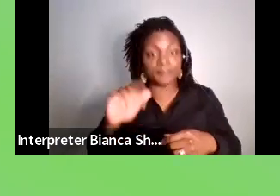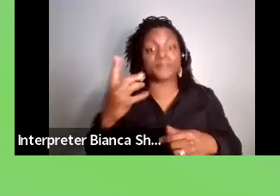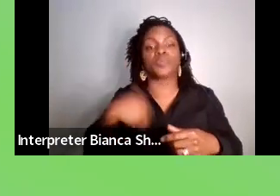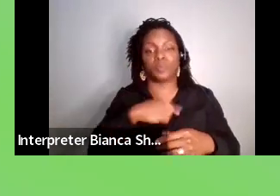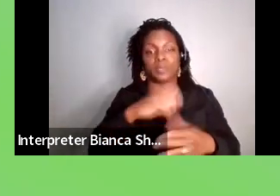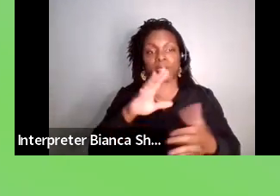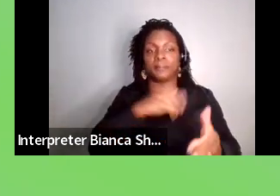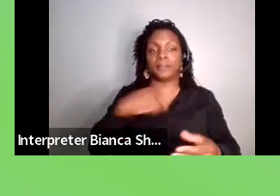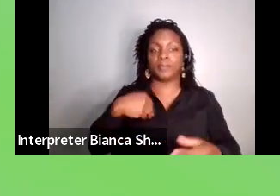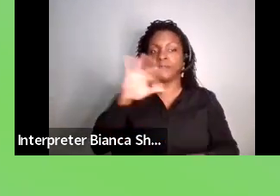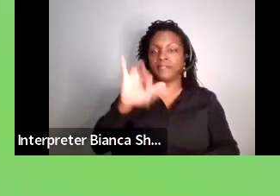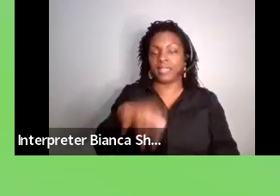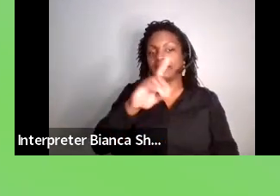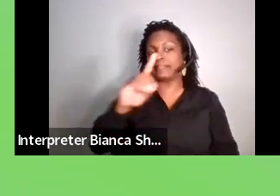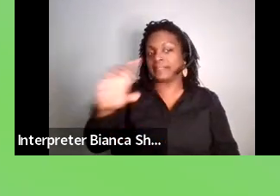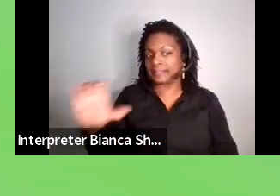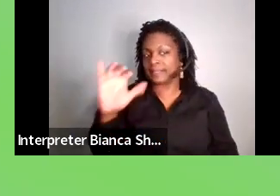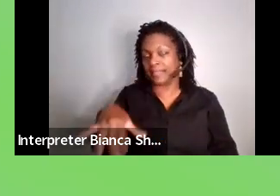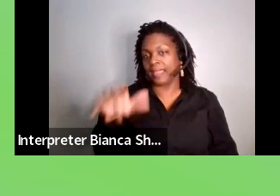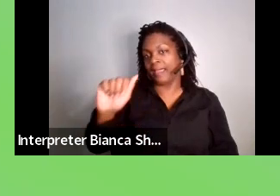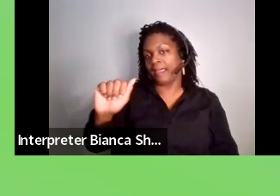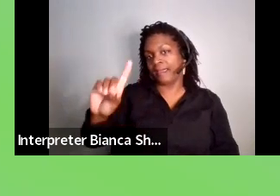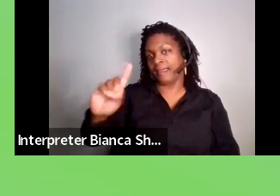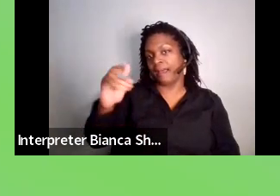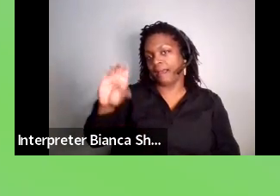Use leadership form ad hoc committee so we're presenting this information.